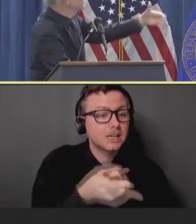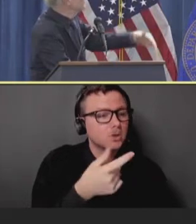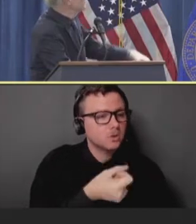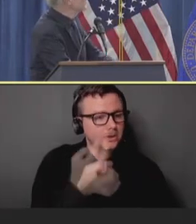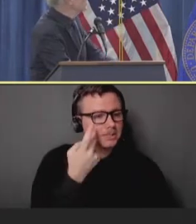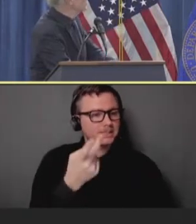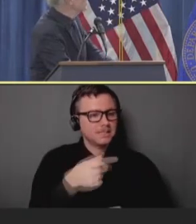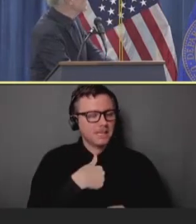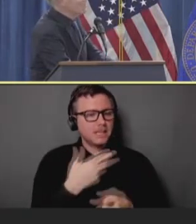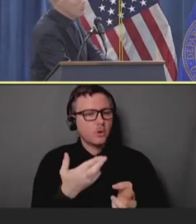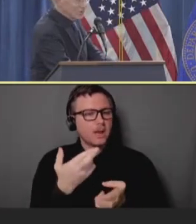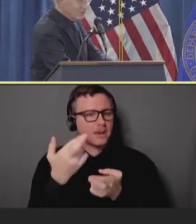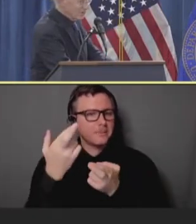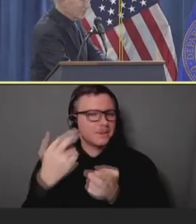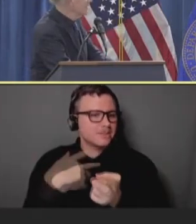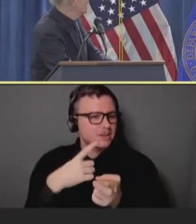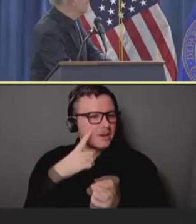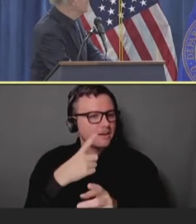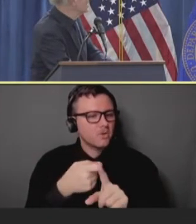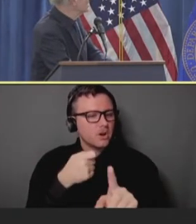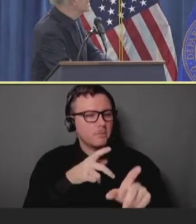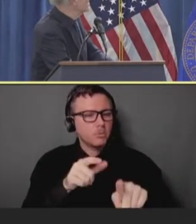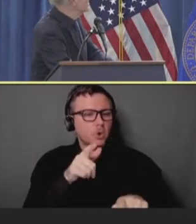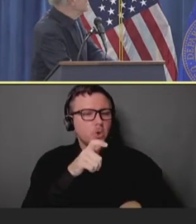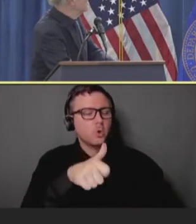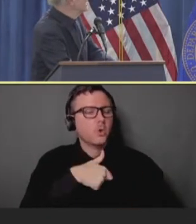for people reporting on polio virus outbreaks.